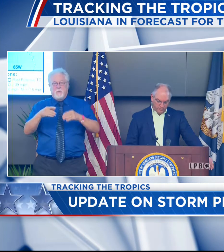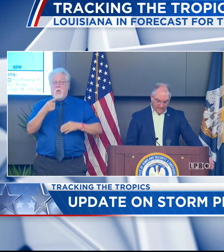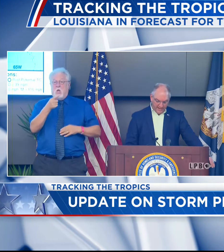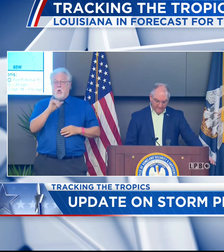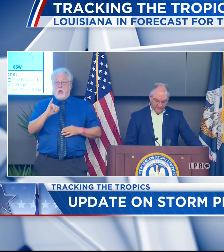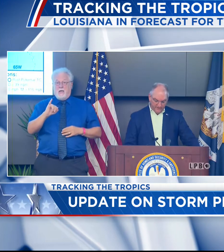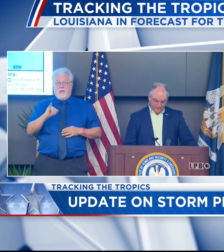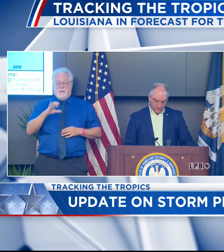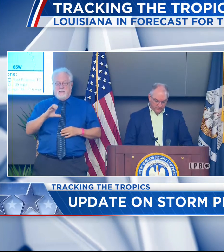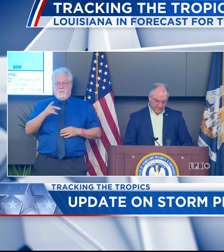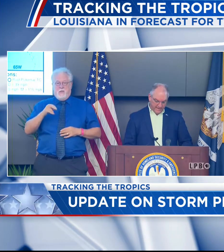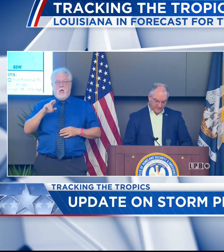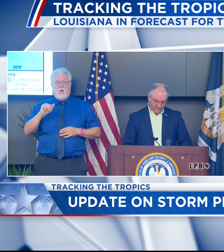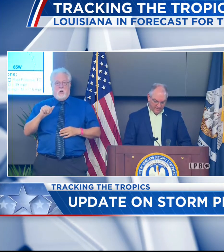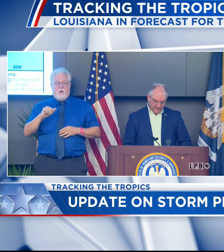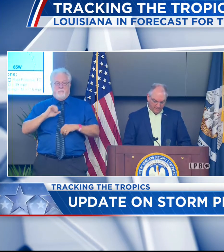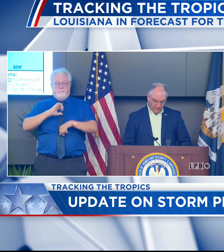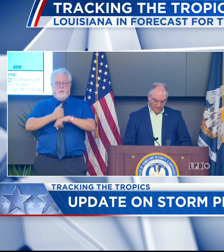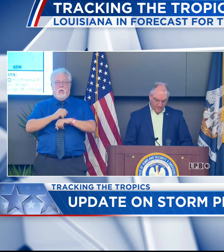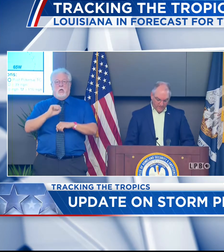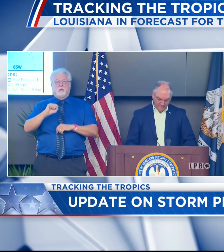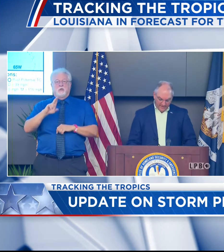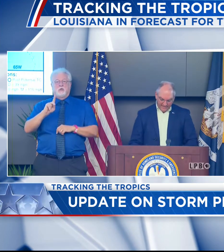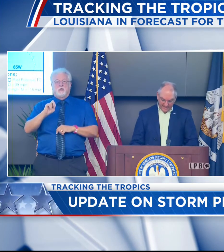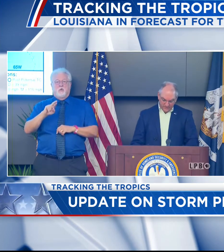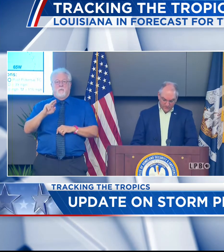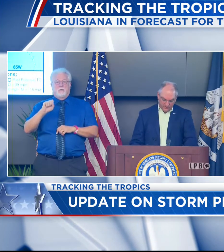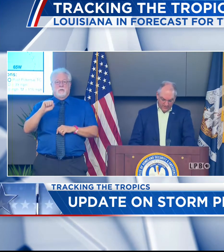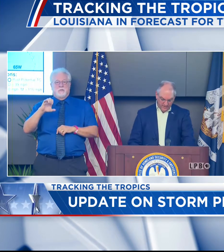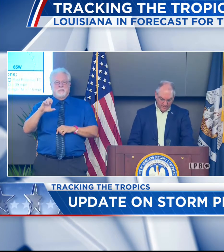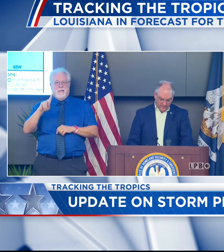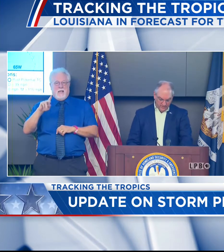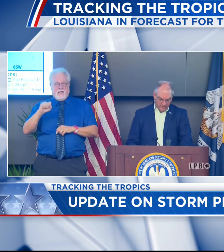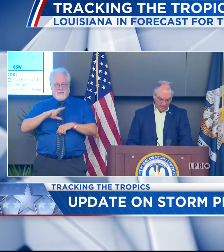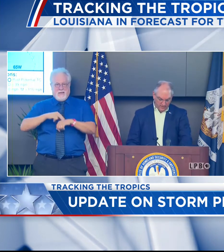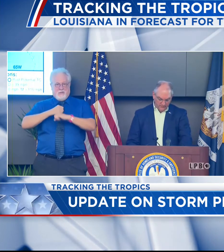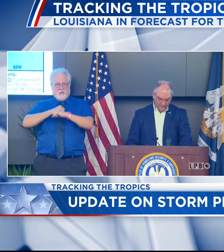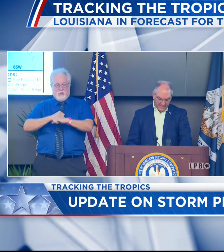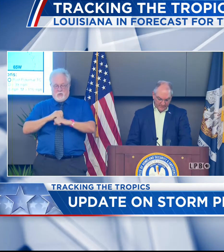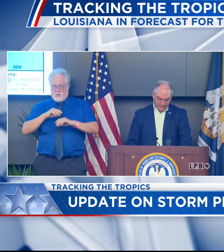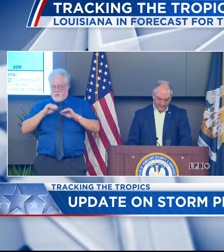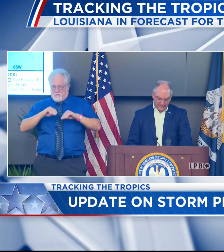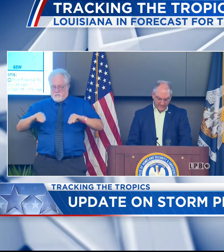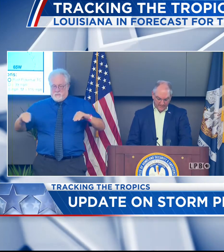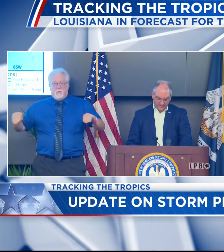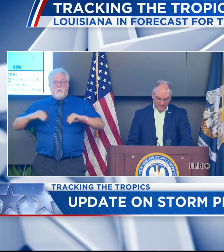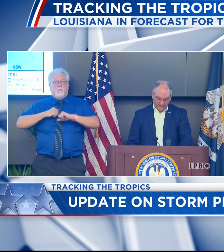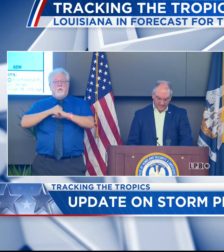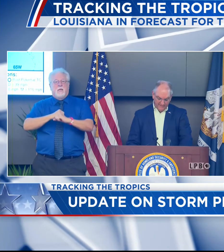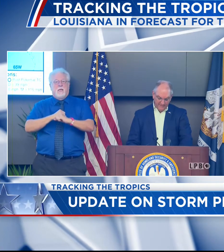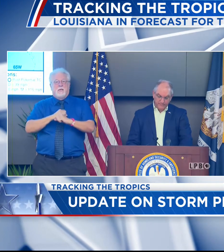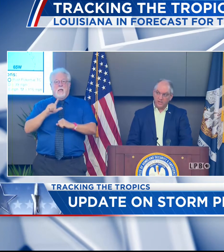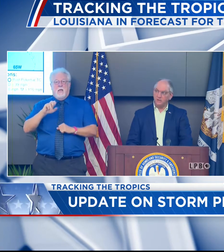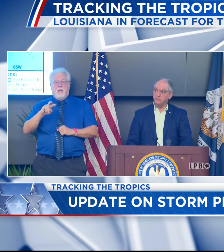BEFORE. THAT'S WHY PEOPLE NEED TO BE PAYING PARTICULAR ATTENTION!